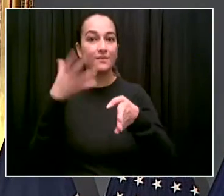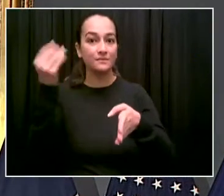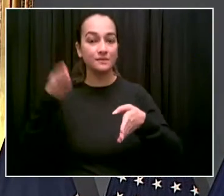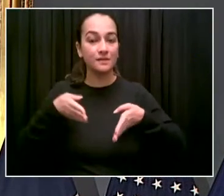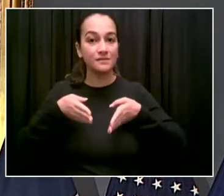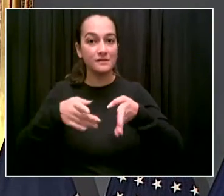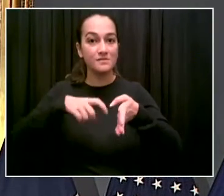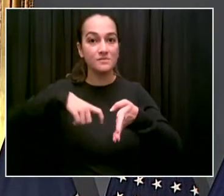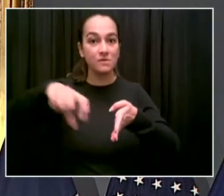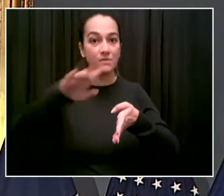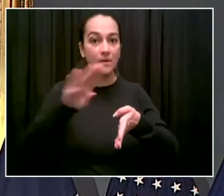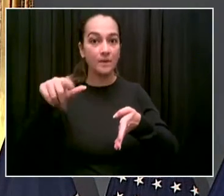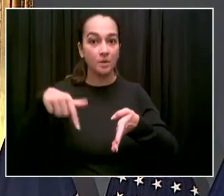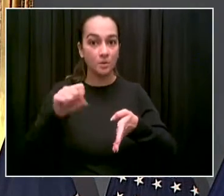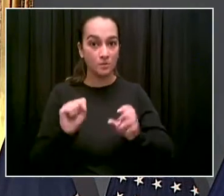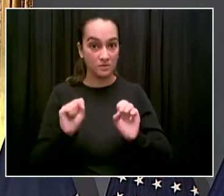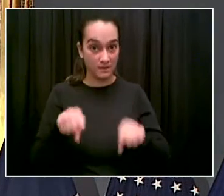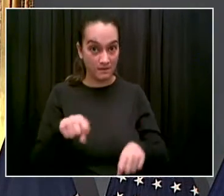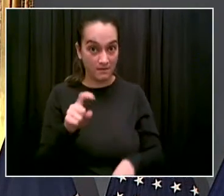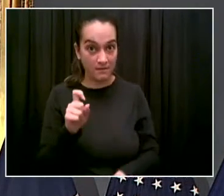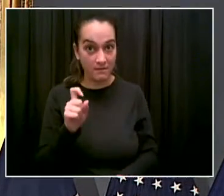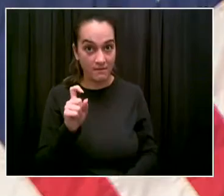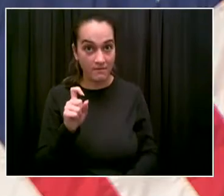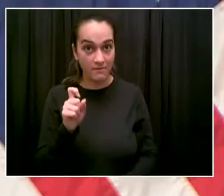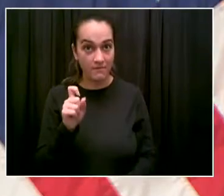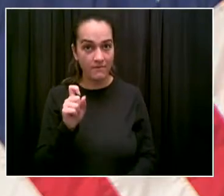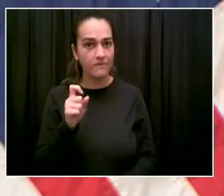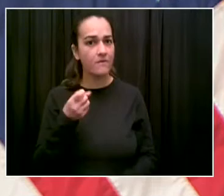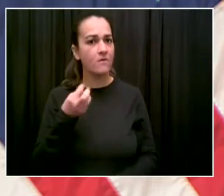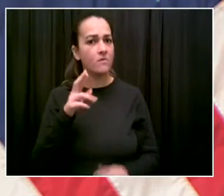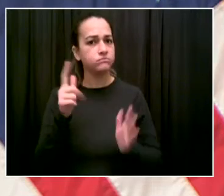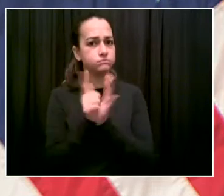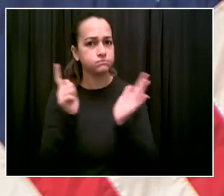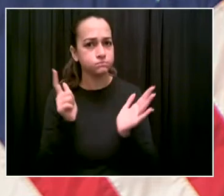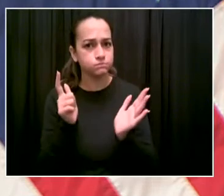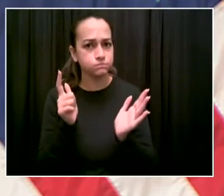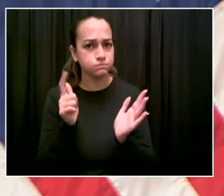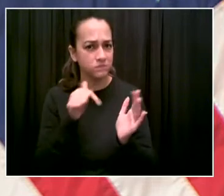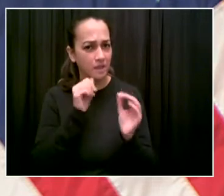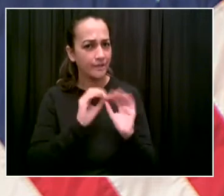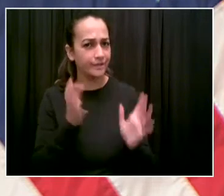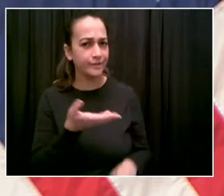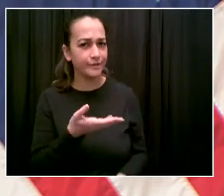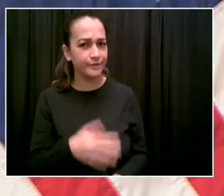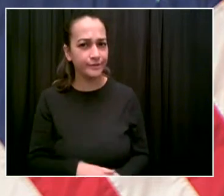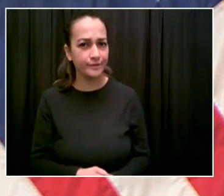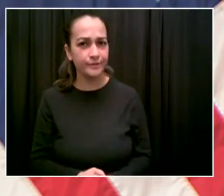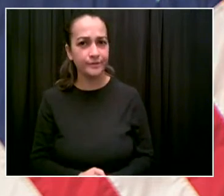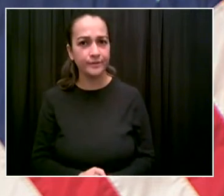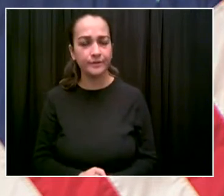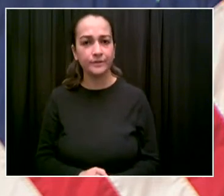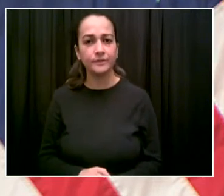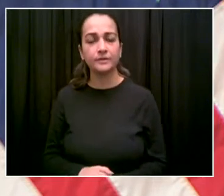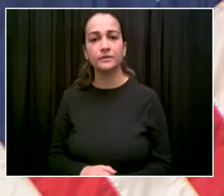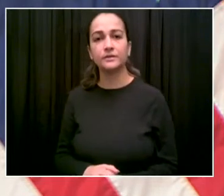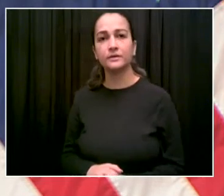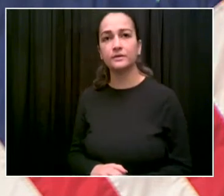PROHIBITED. I WANT TO MAKE SURE YOU SAID THAT. S>>IDEWALK BARBECUES WILL